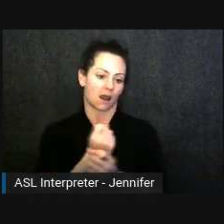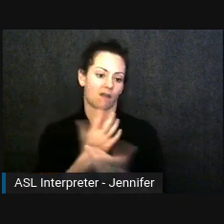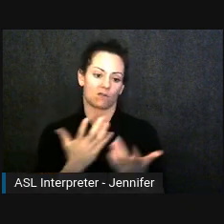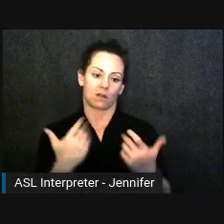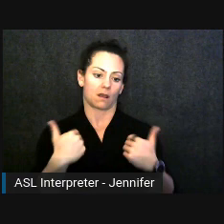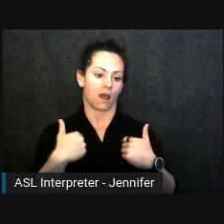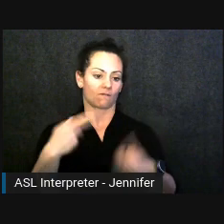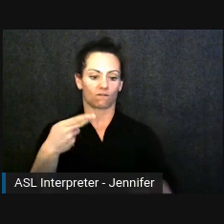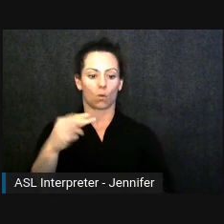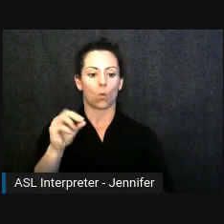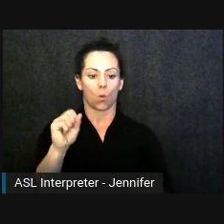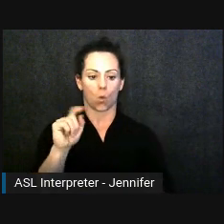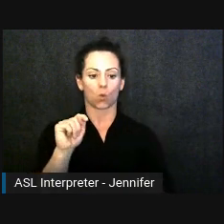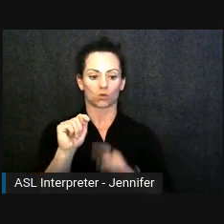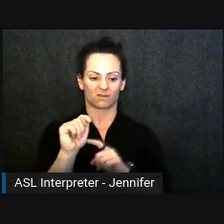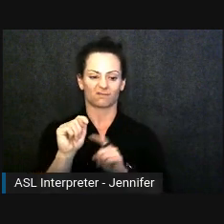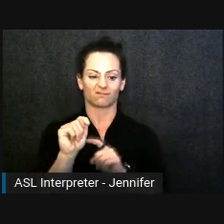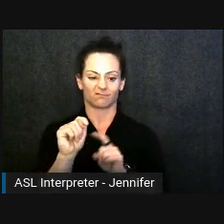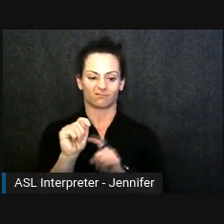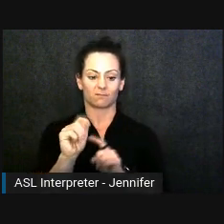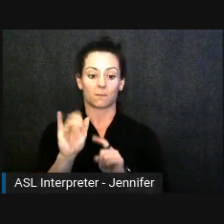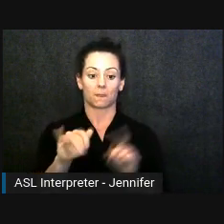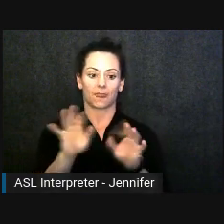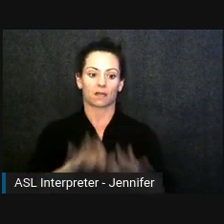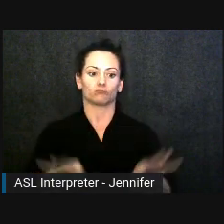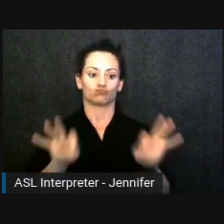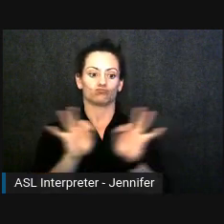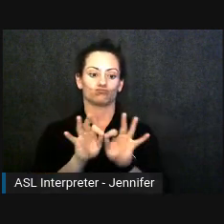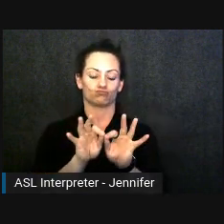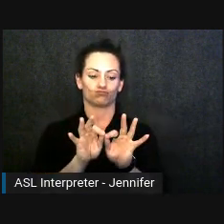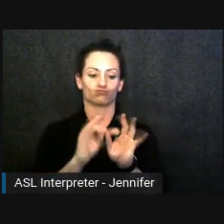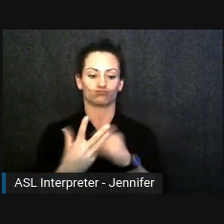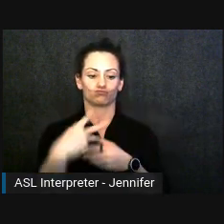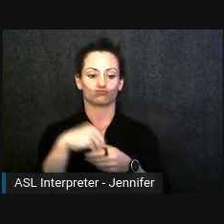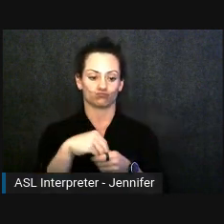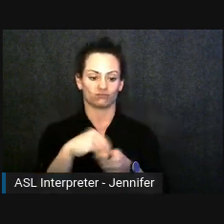Hosting is the critical component of everything that's online.